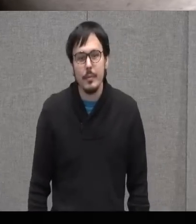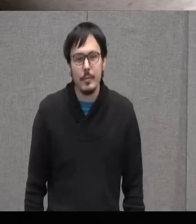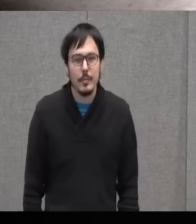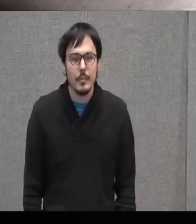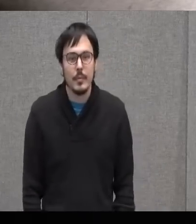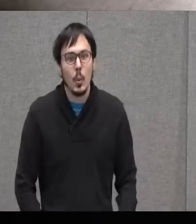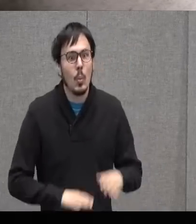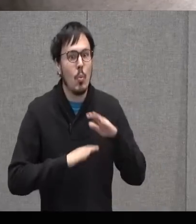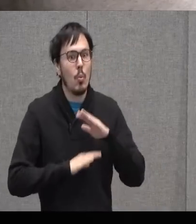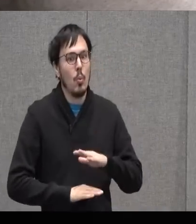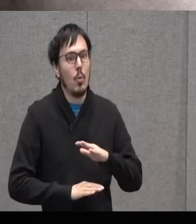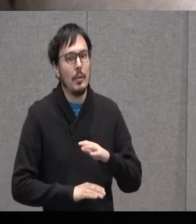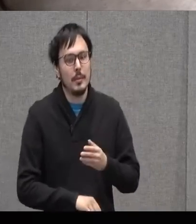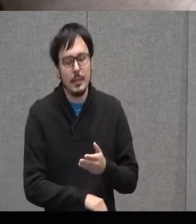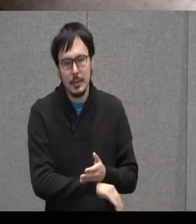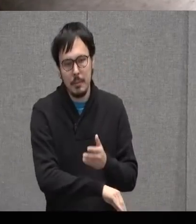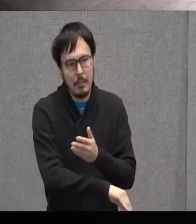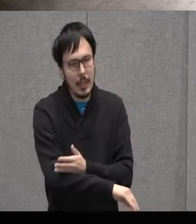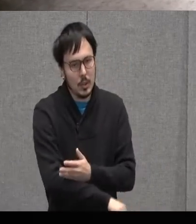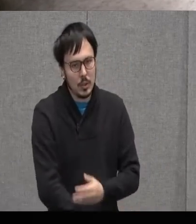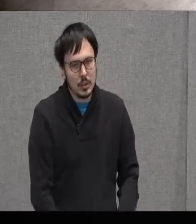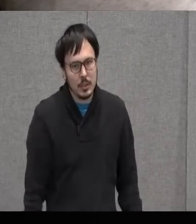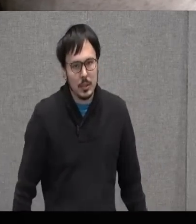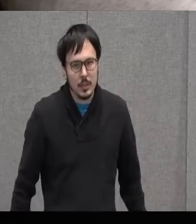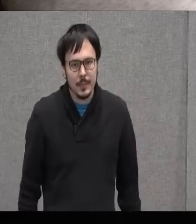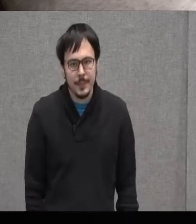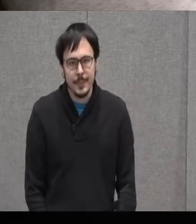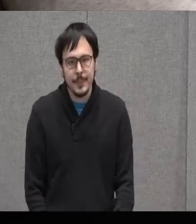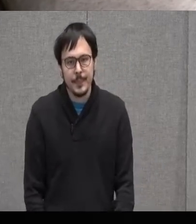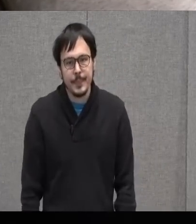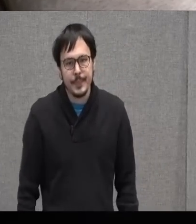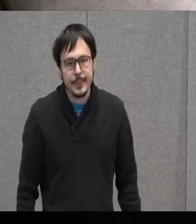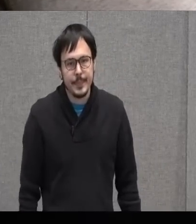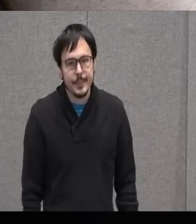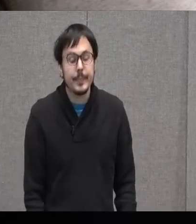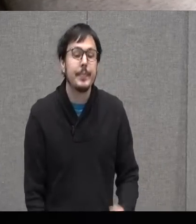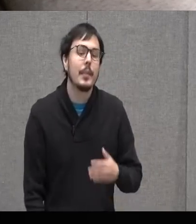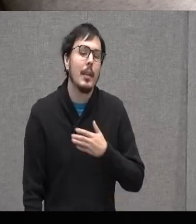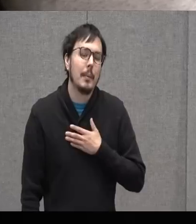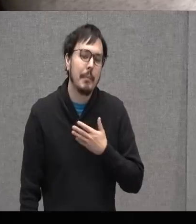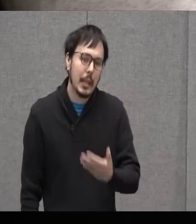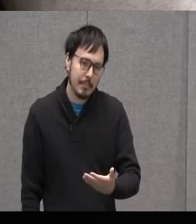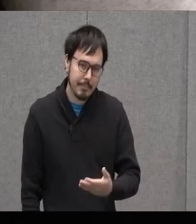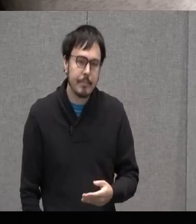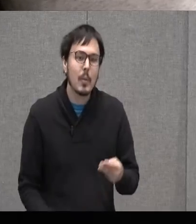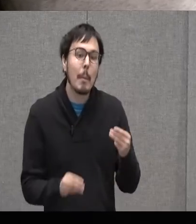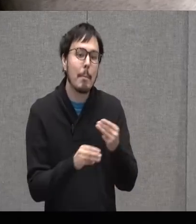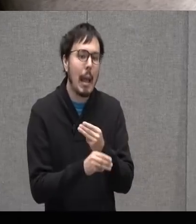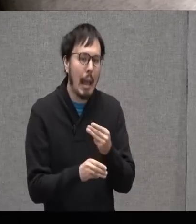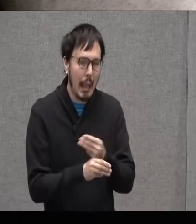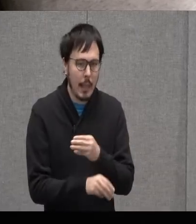Whew, this is a better page. I'll admit, some of this math is cool stuff